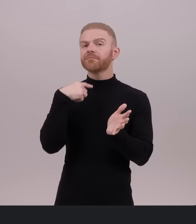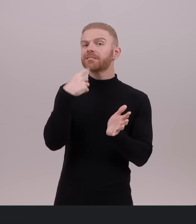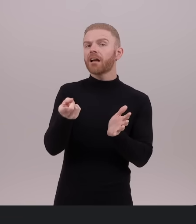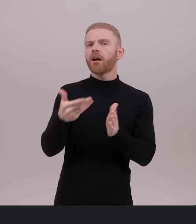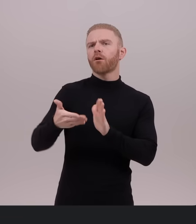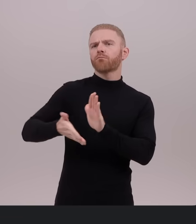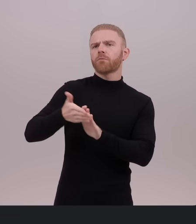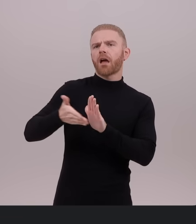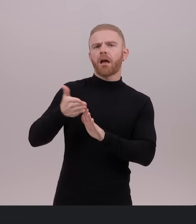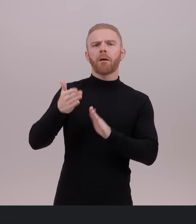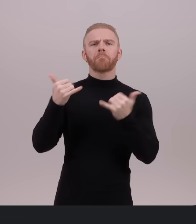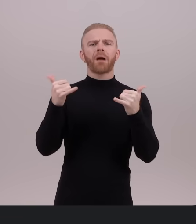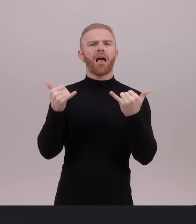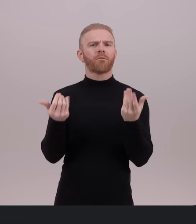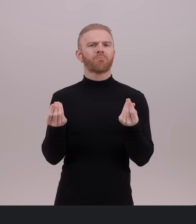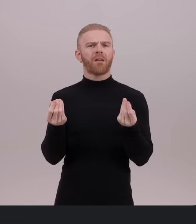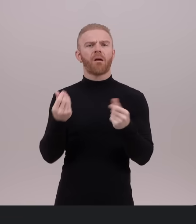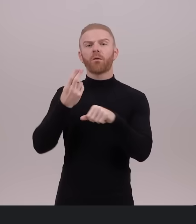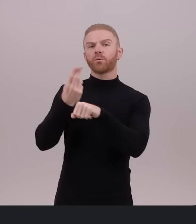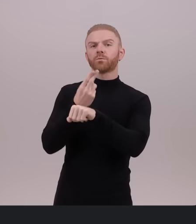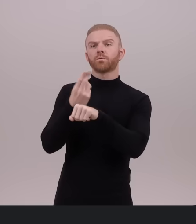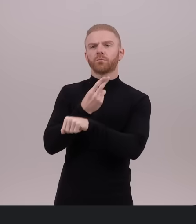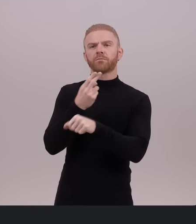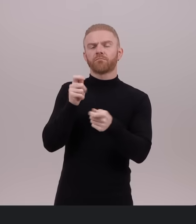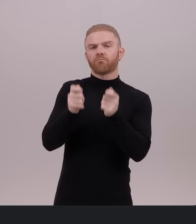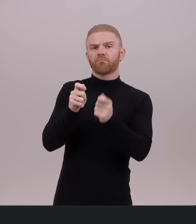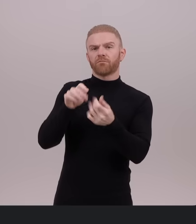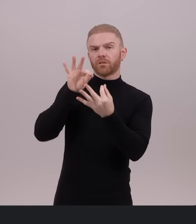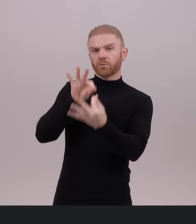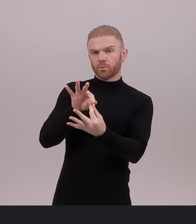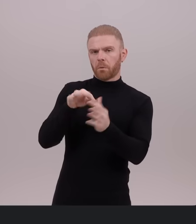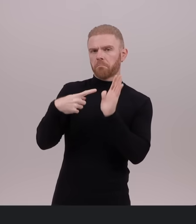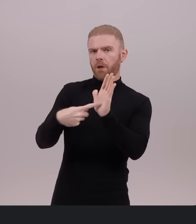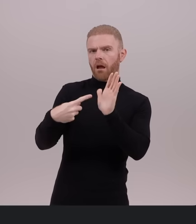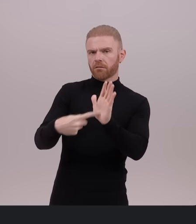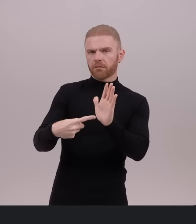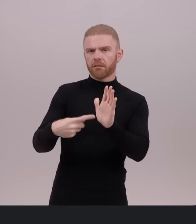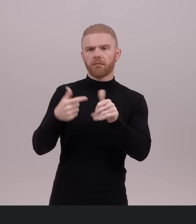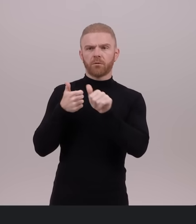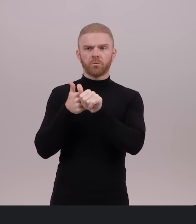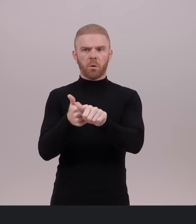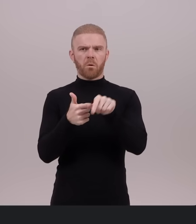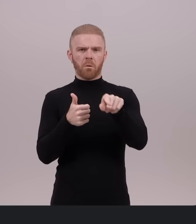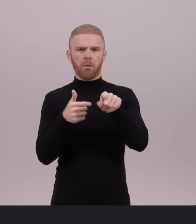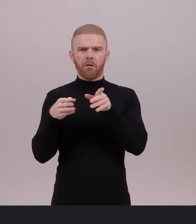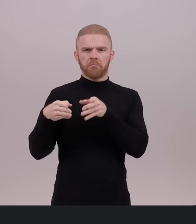the fine-tuned model that is specified at this particular path from earlier. As you can see, it is running the server